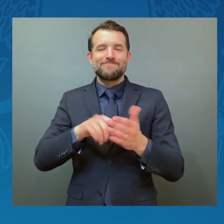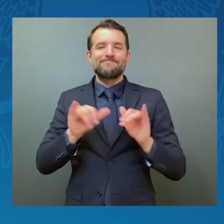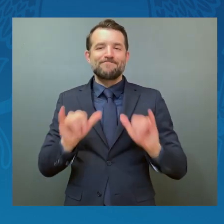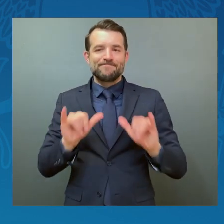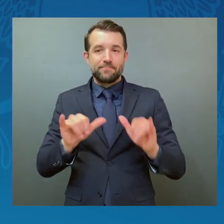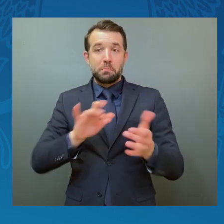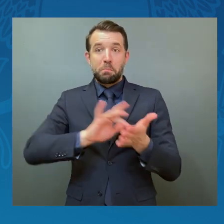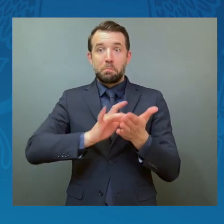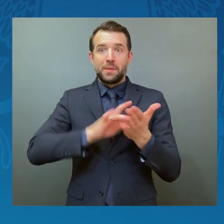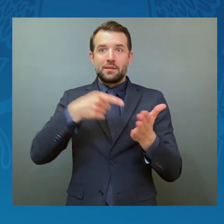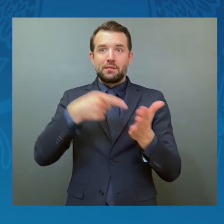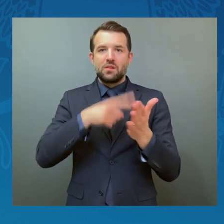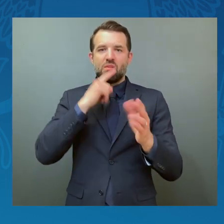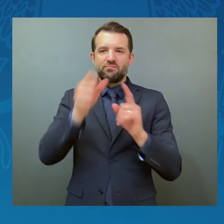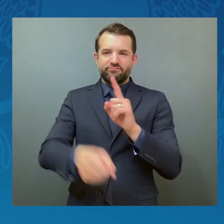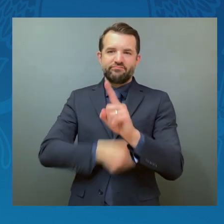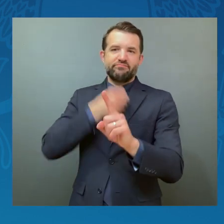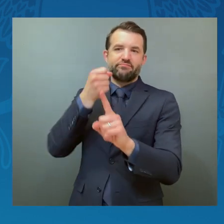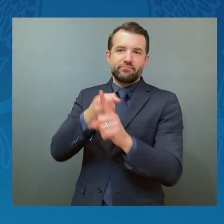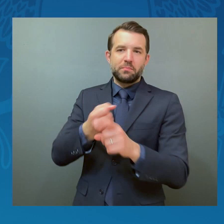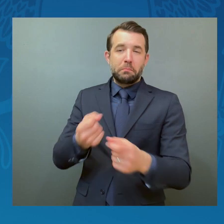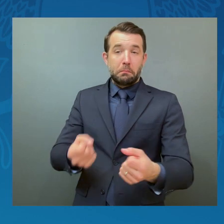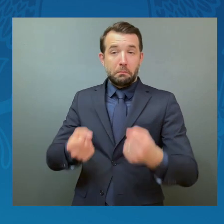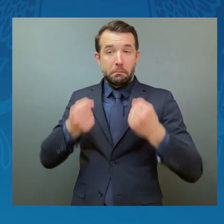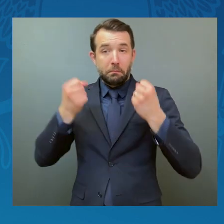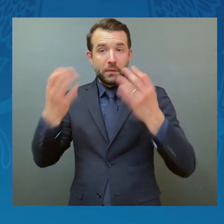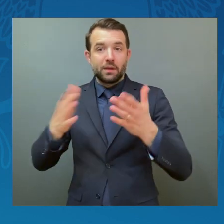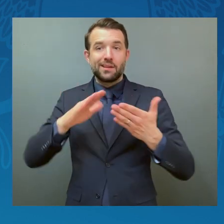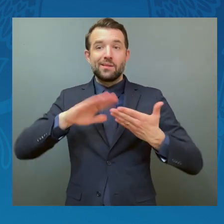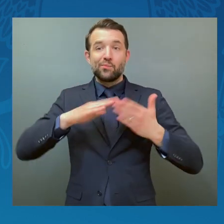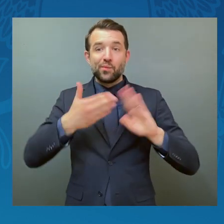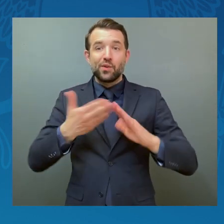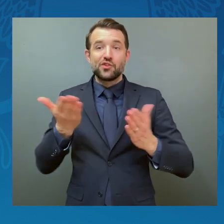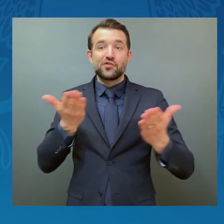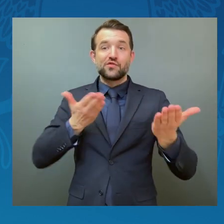in underserved rural communities. We are grateful to work alongside